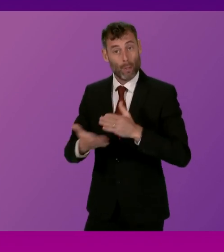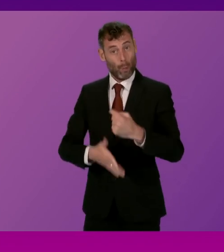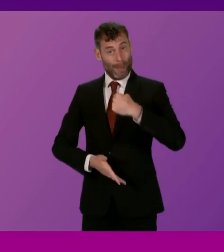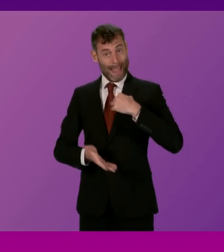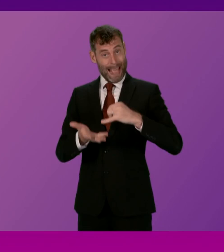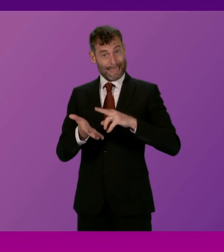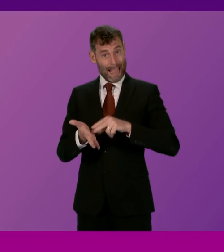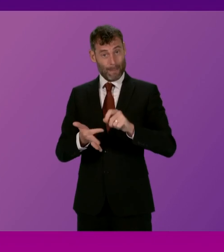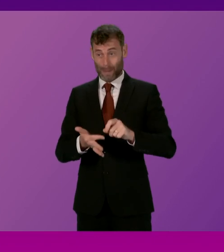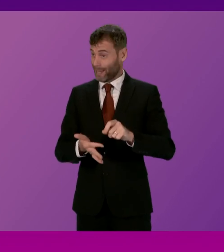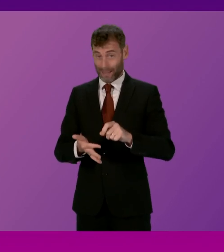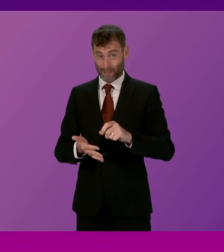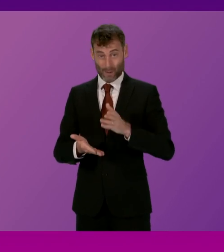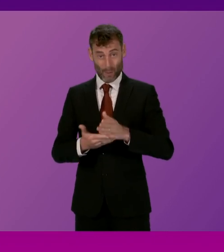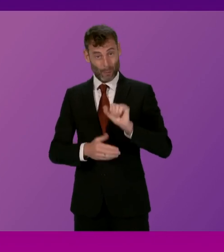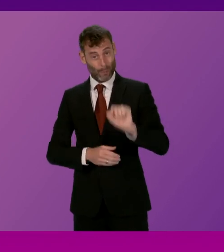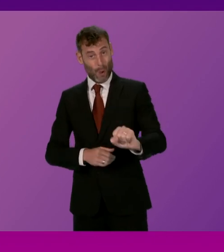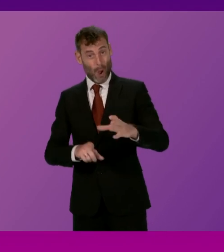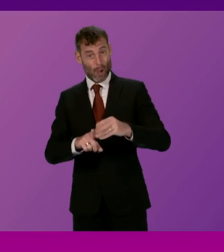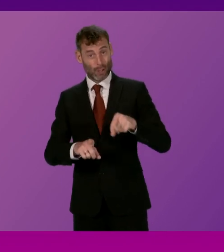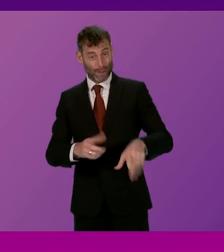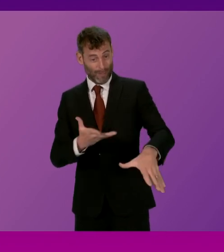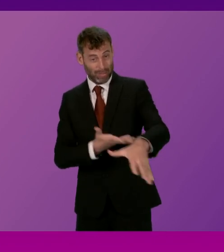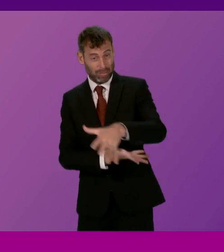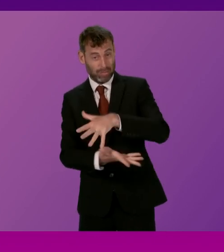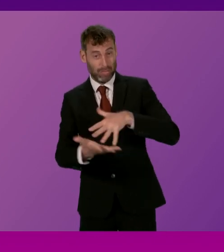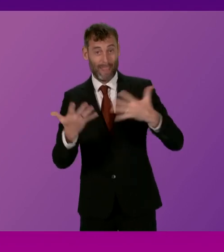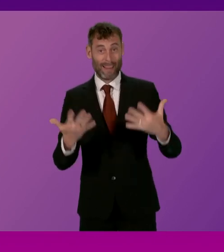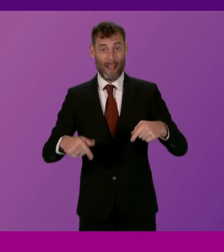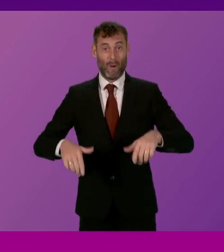The difference between Anas Sarwar and me is that I want to ensure that we have the